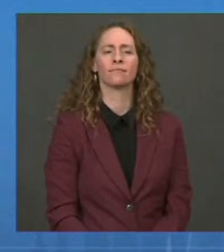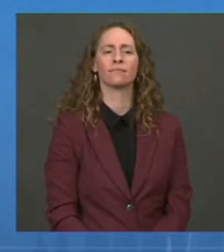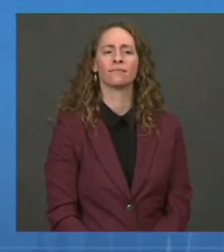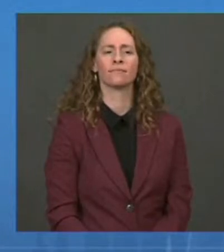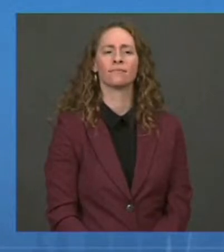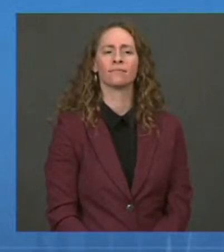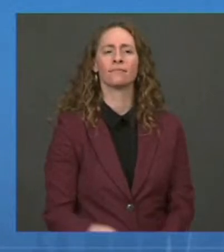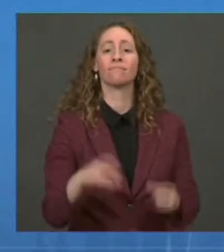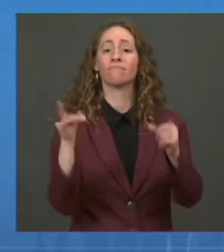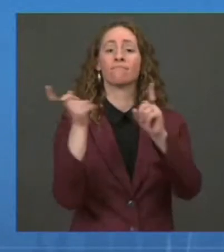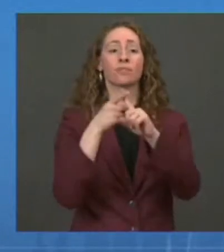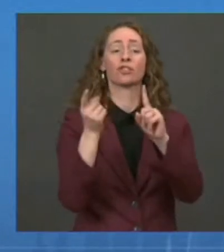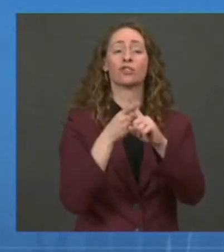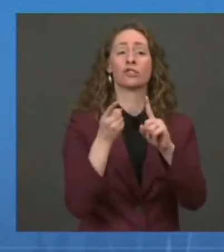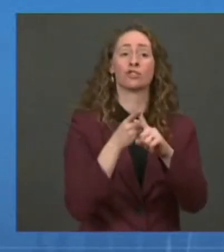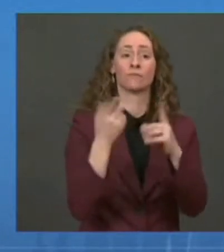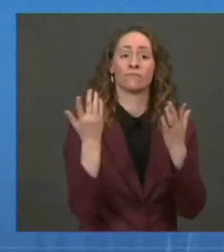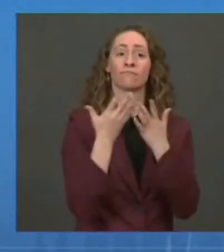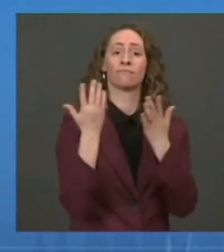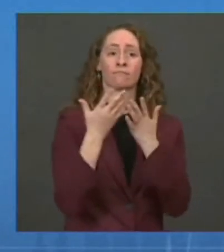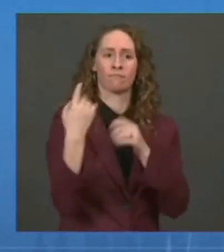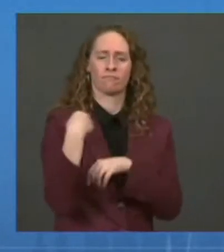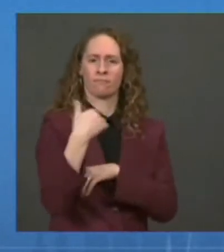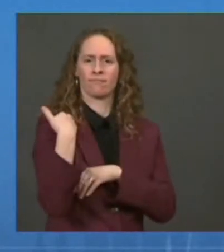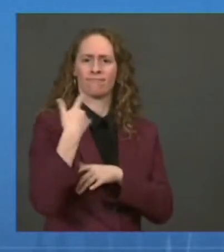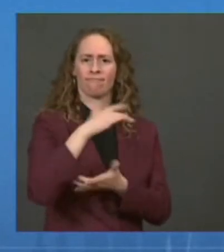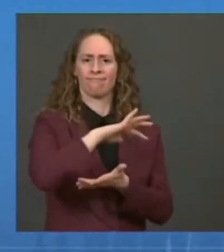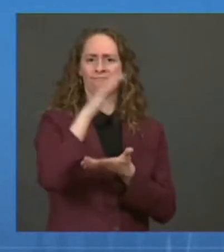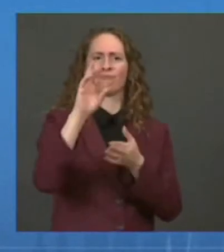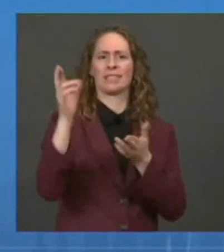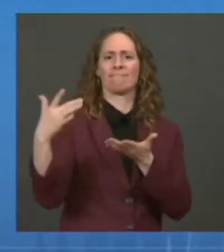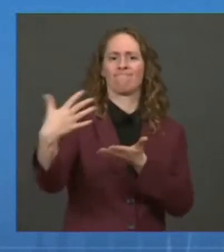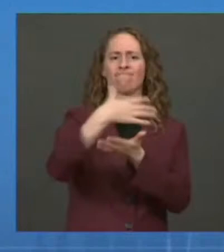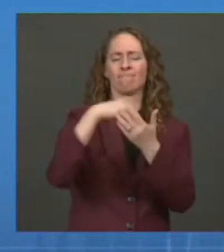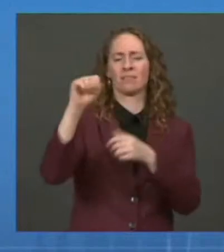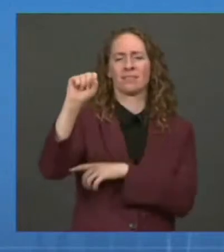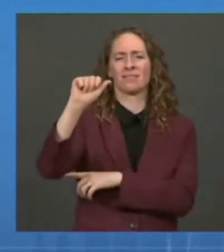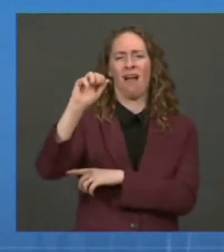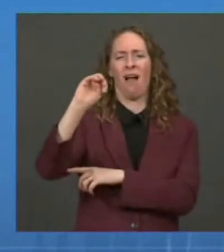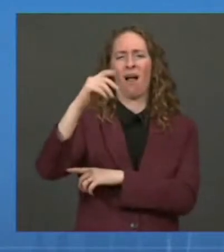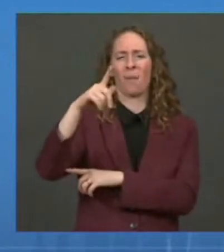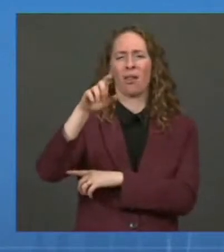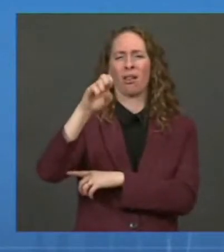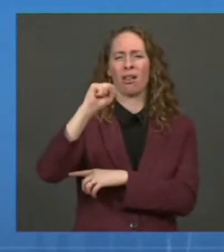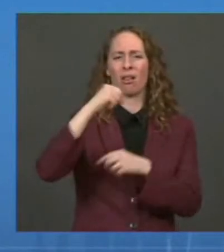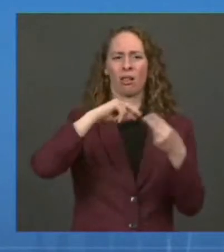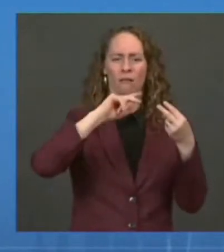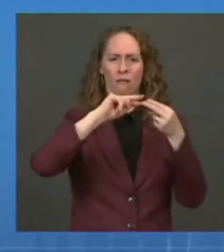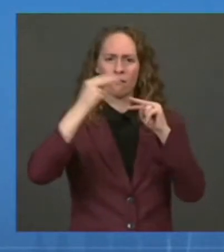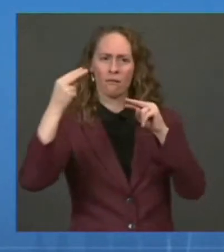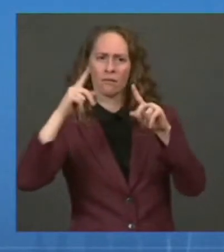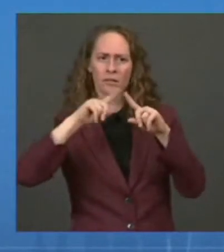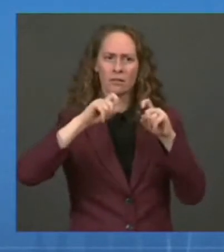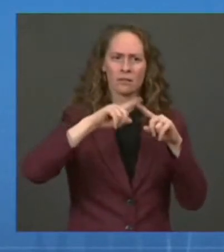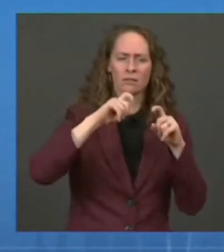GET THE VIRUS IN A FORM TO BE ABLE TO USE IT AS A PARAMETER